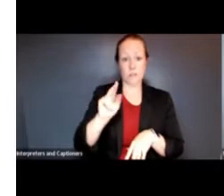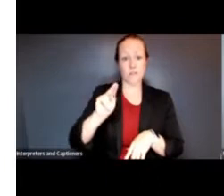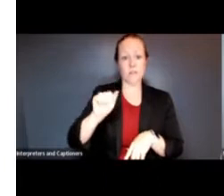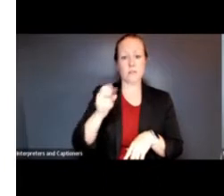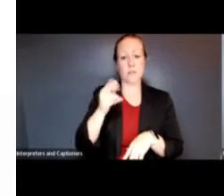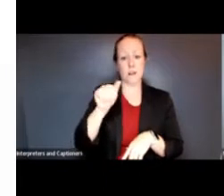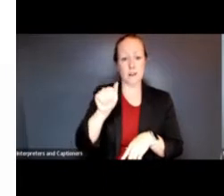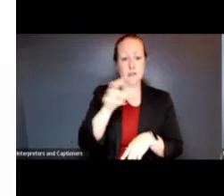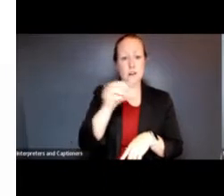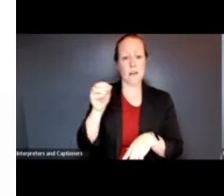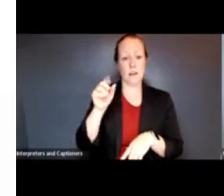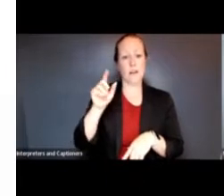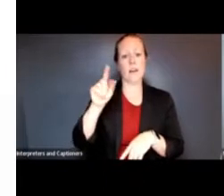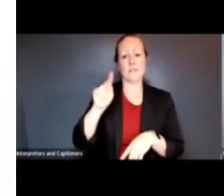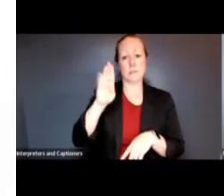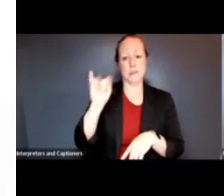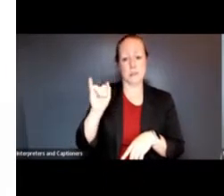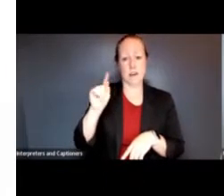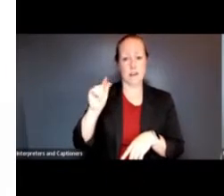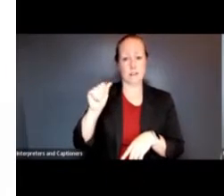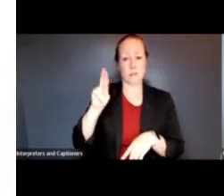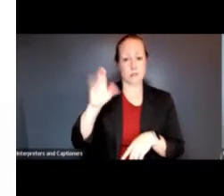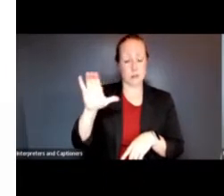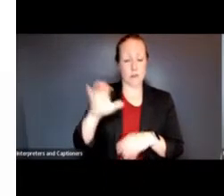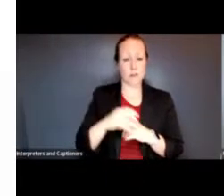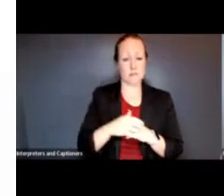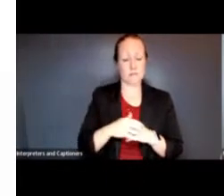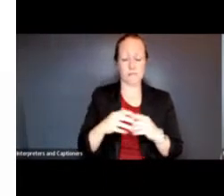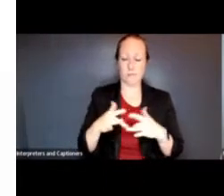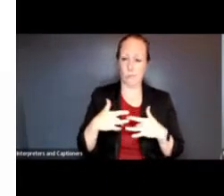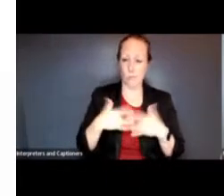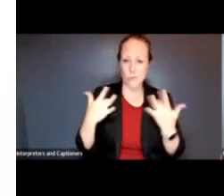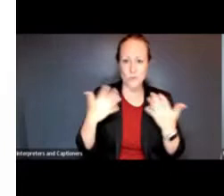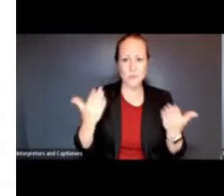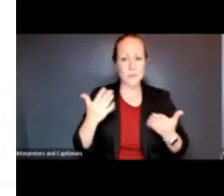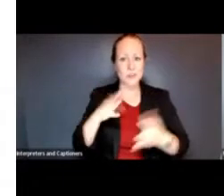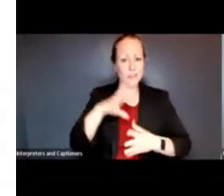TBI, Technical Assistance and Resource Center, very happy to be a part of the creation of